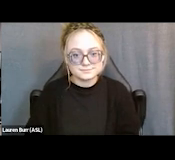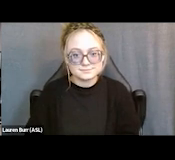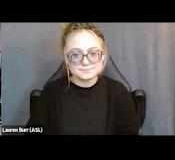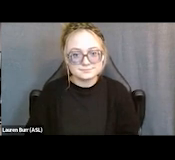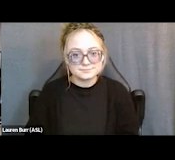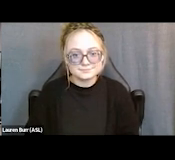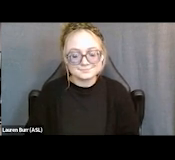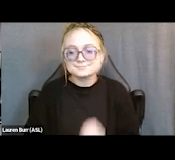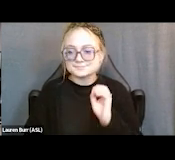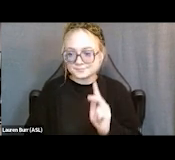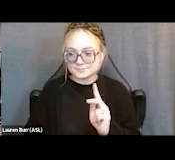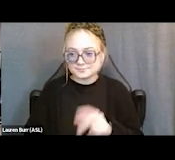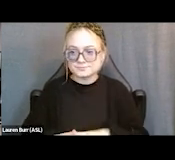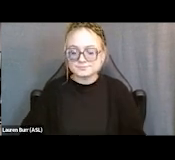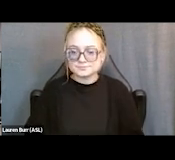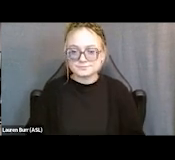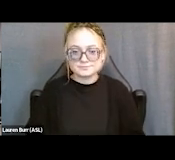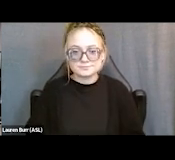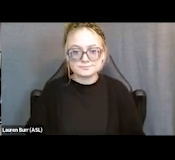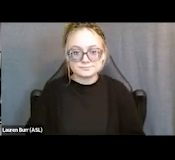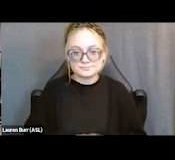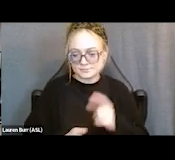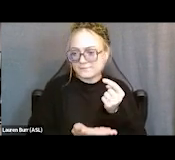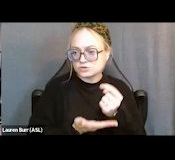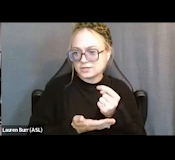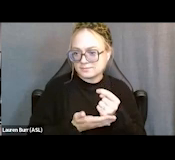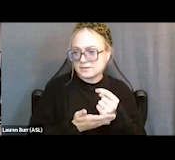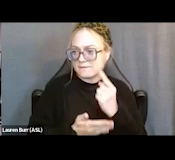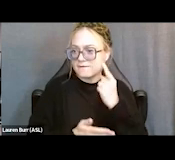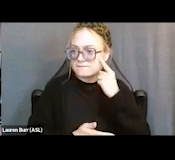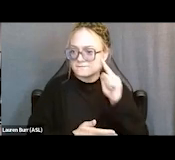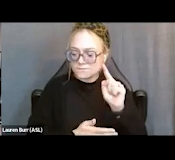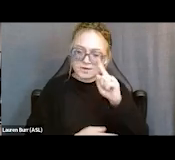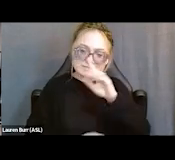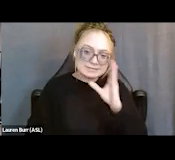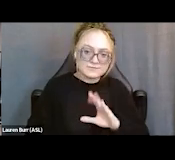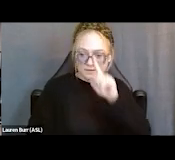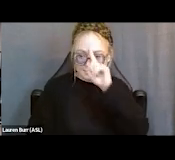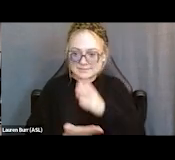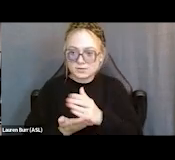Okay. There are effective treatments for psychosis and schizophrenia. Very effective treatments.